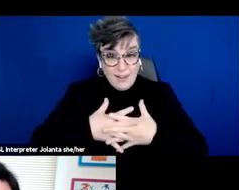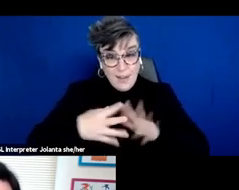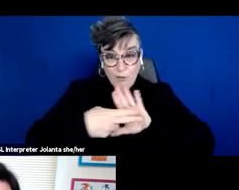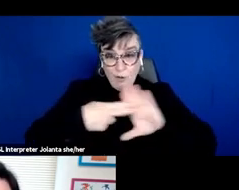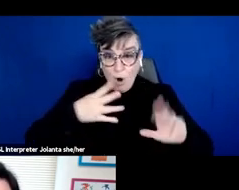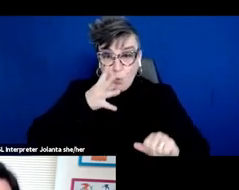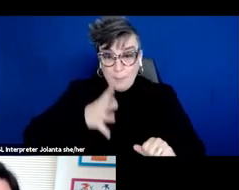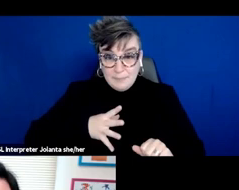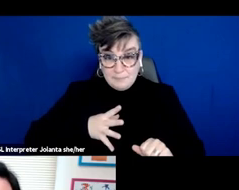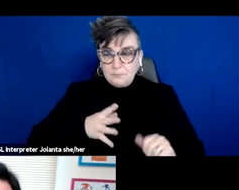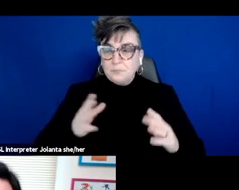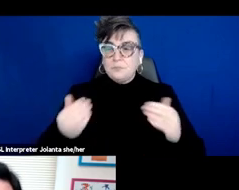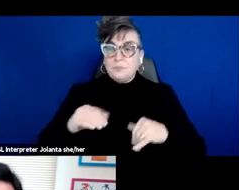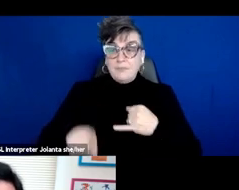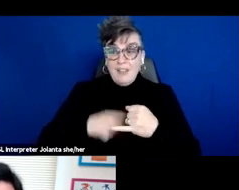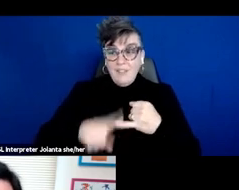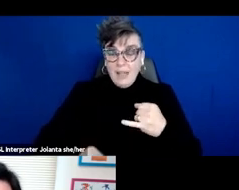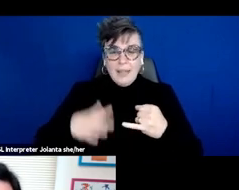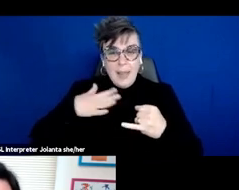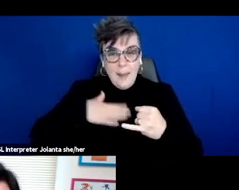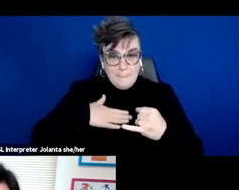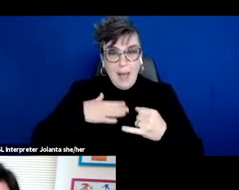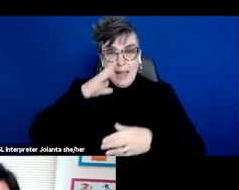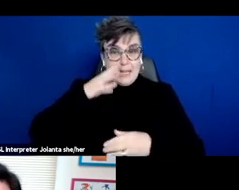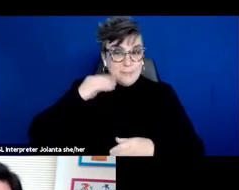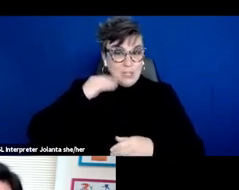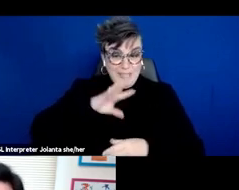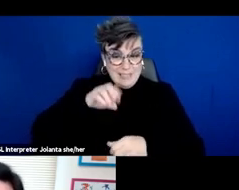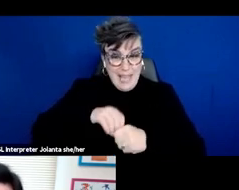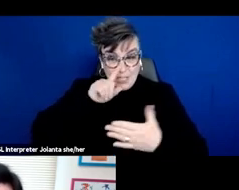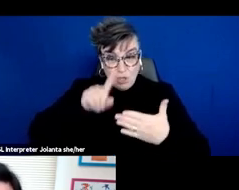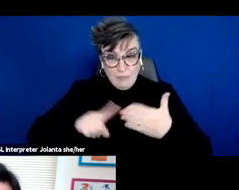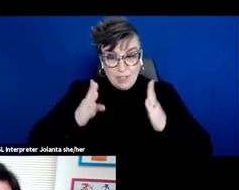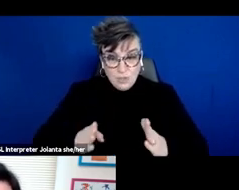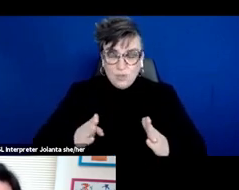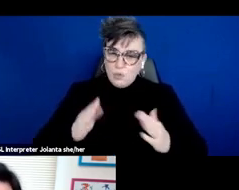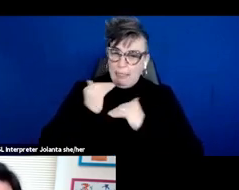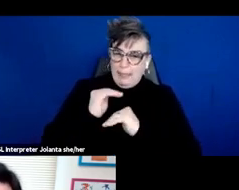and educator are largely limited to the United States. While evident disparities in health